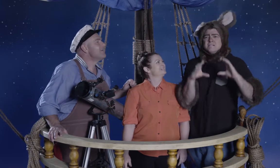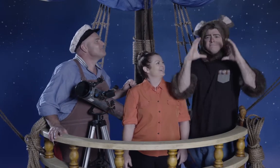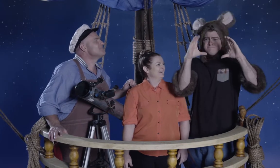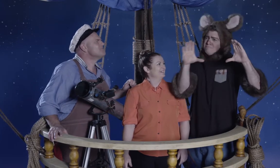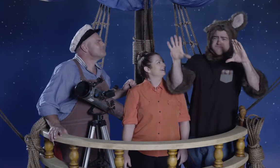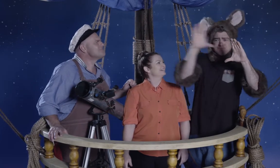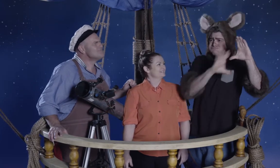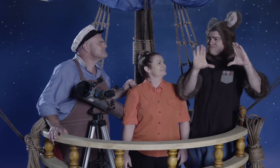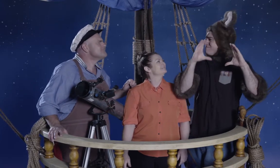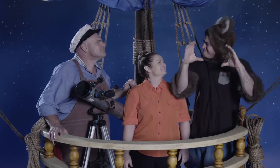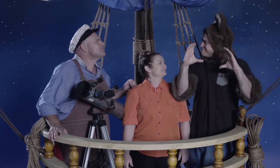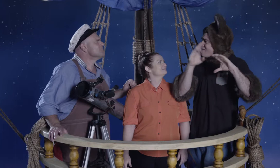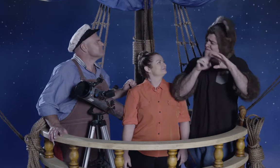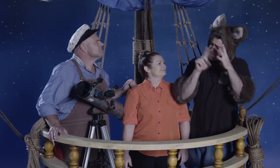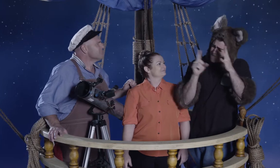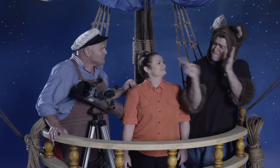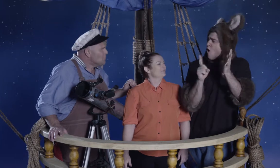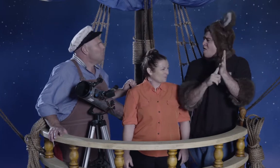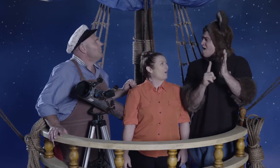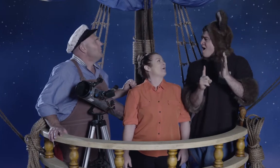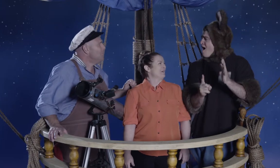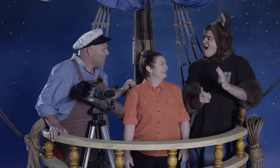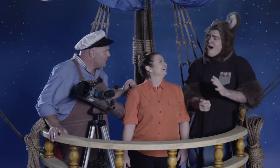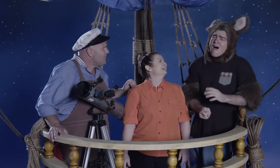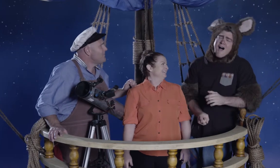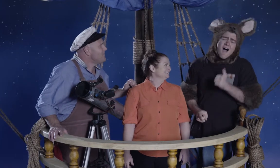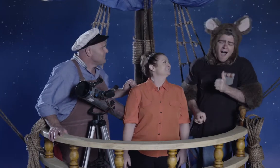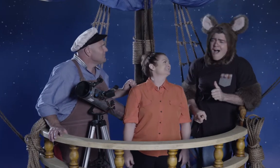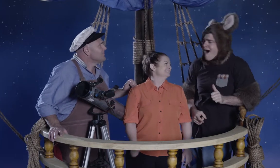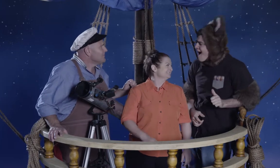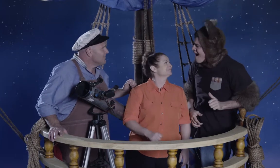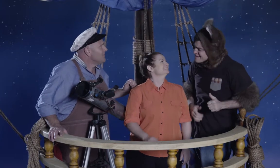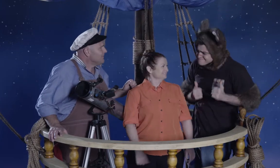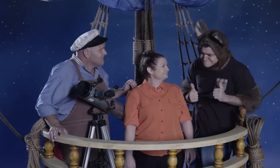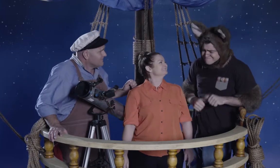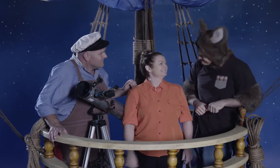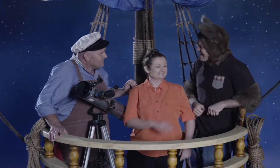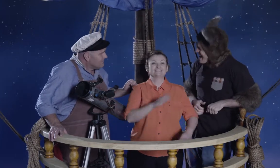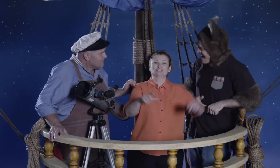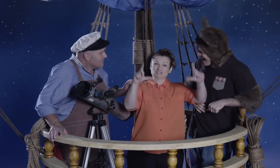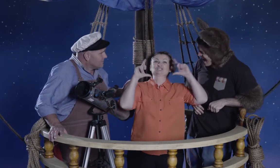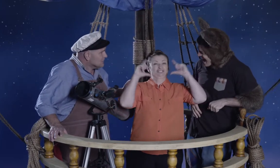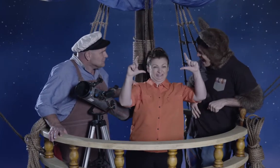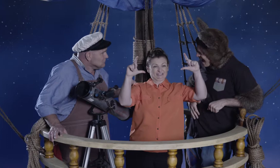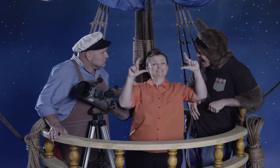It's a full moon because we can see the whole thing! Oh! That's great! That's right!